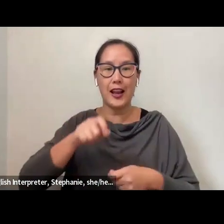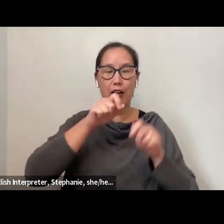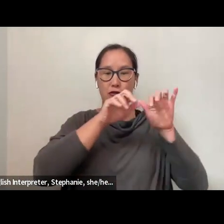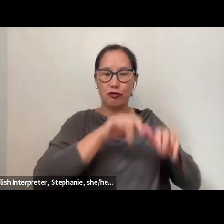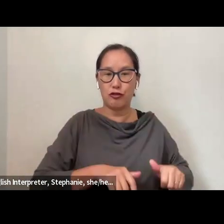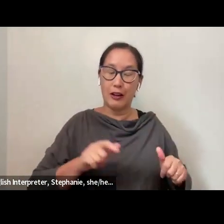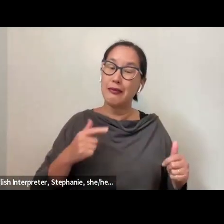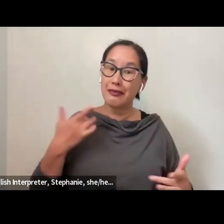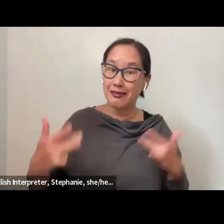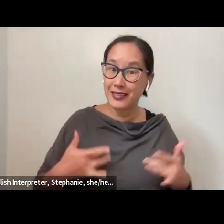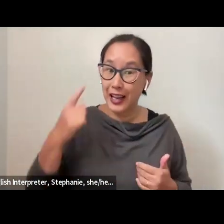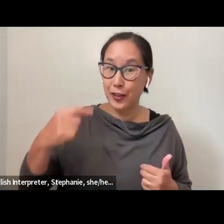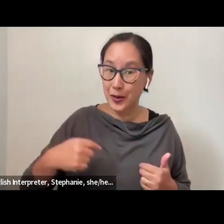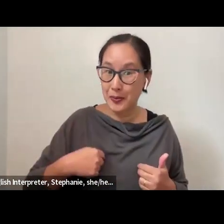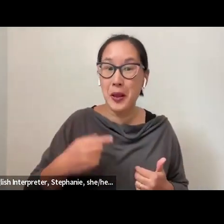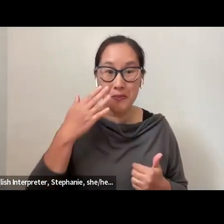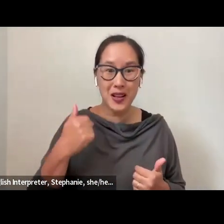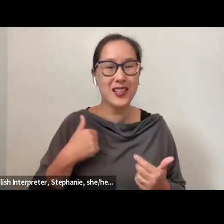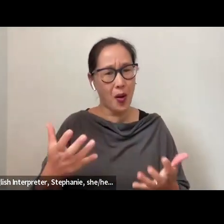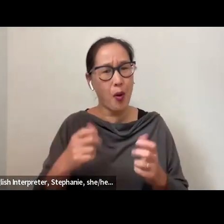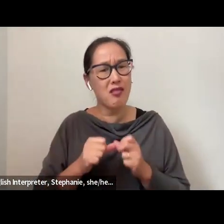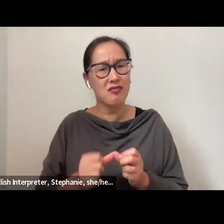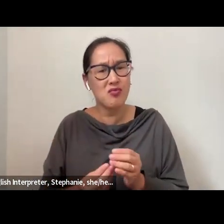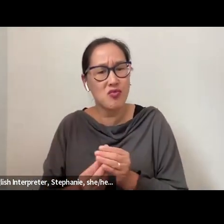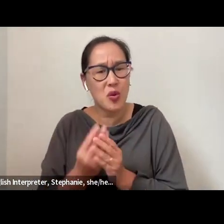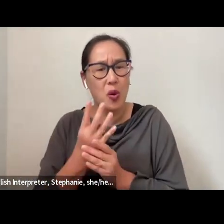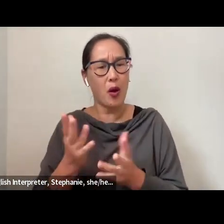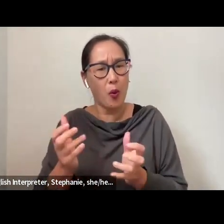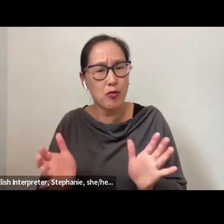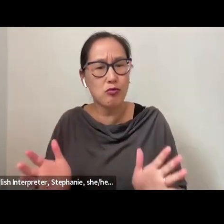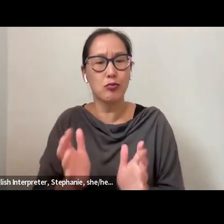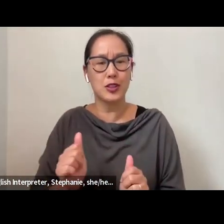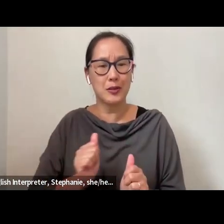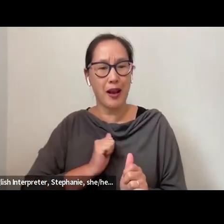because I want to keep growing and push myself as an artist.